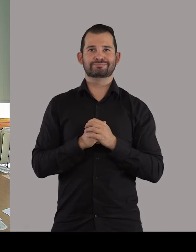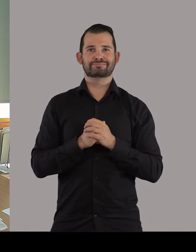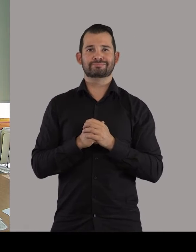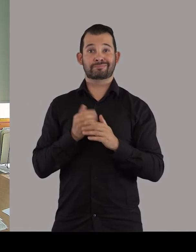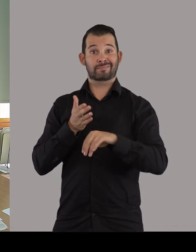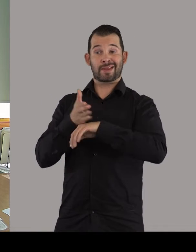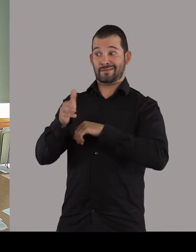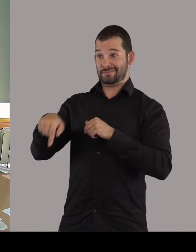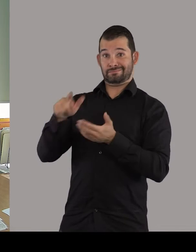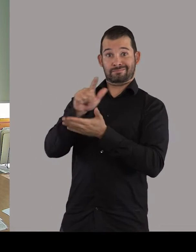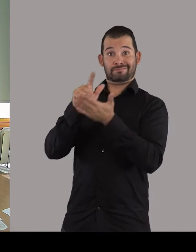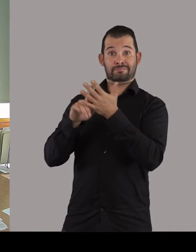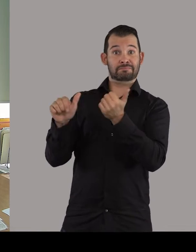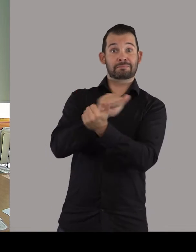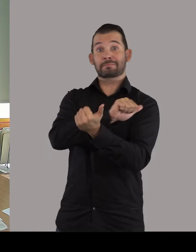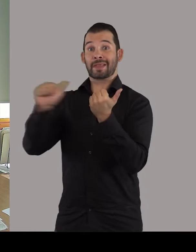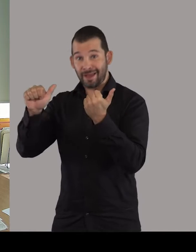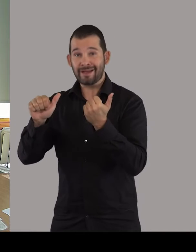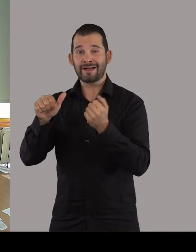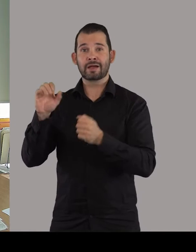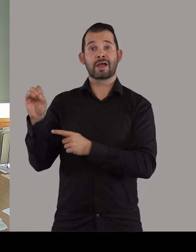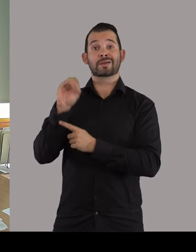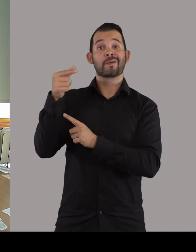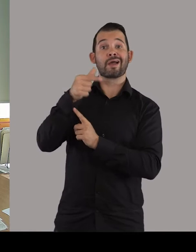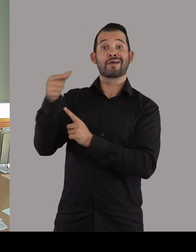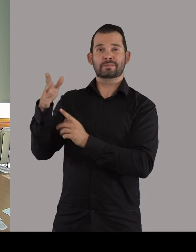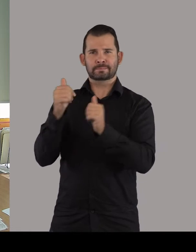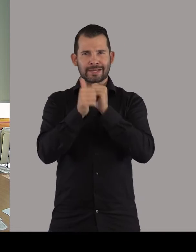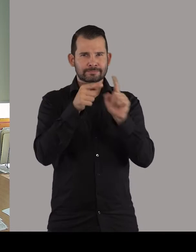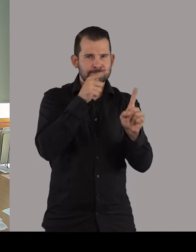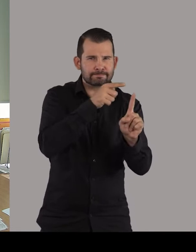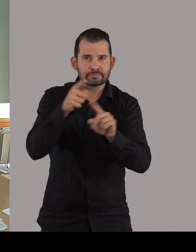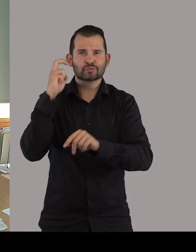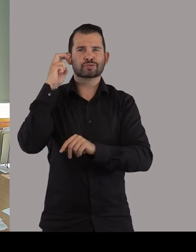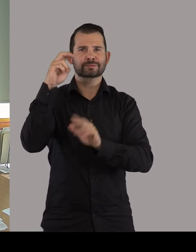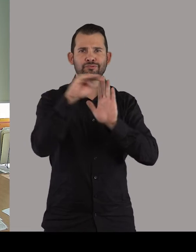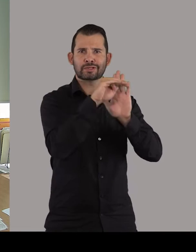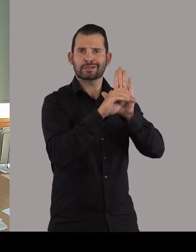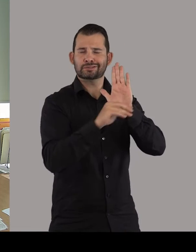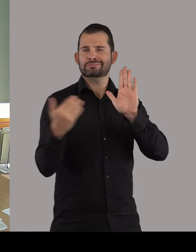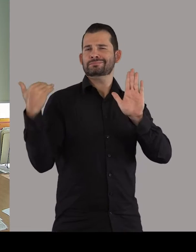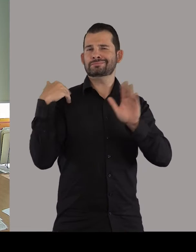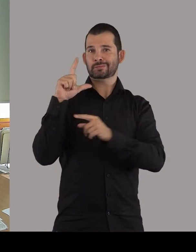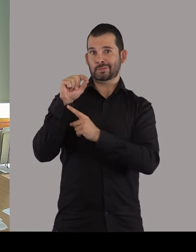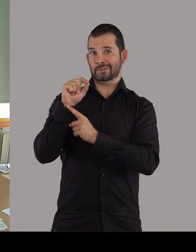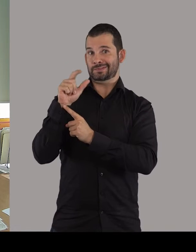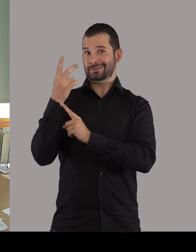Following the passing of this legislation, the Ontario government passed specific transportation